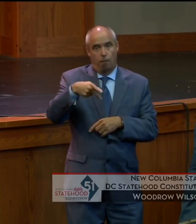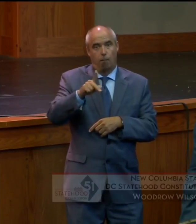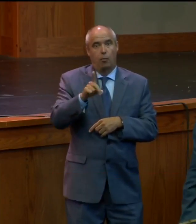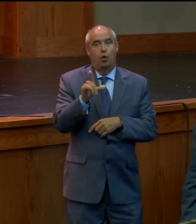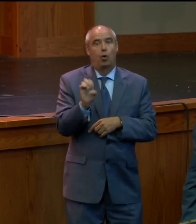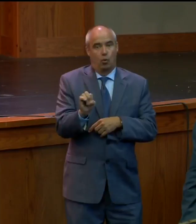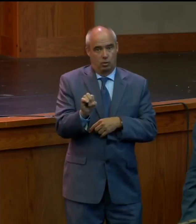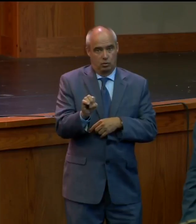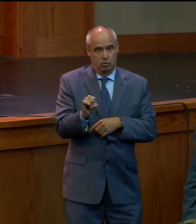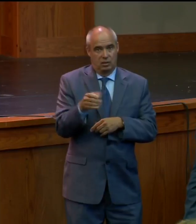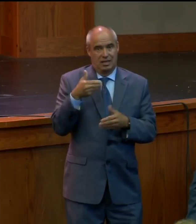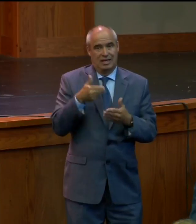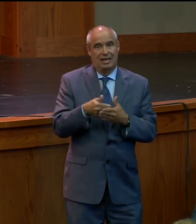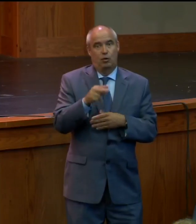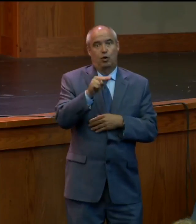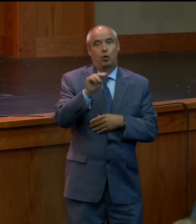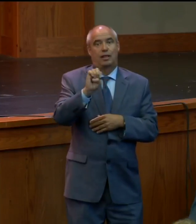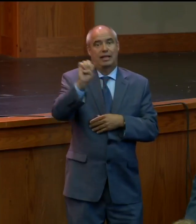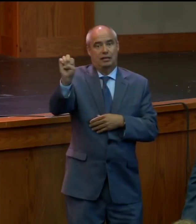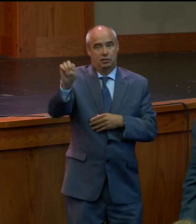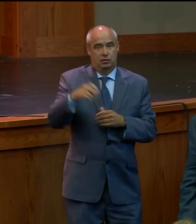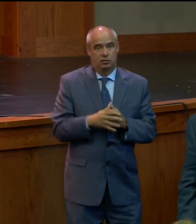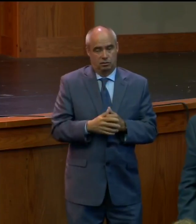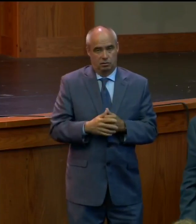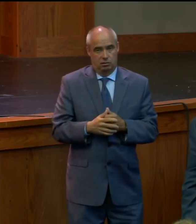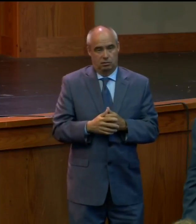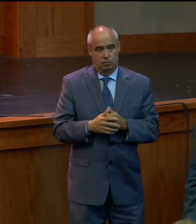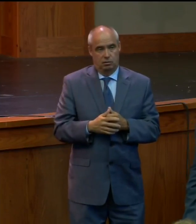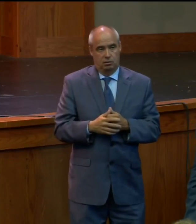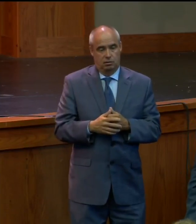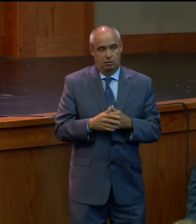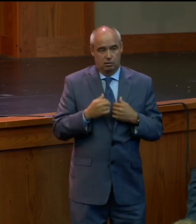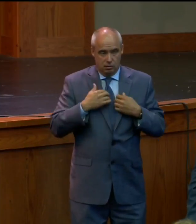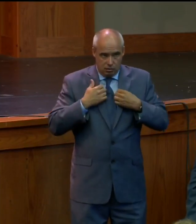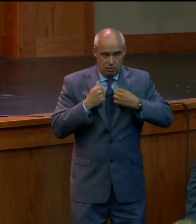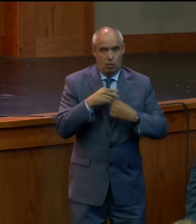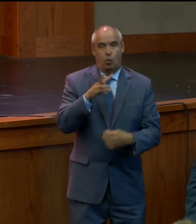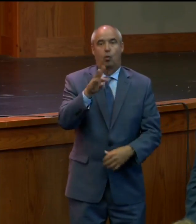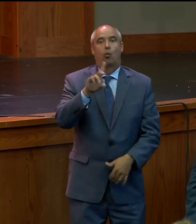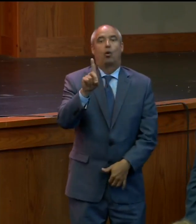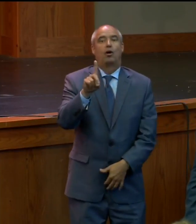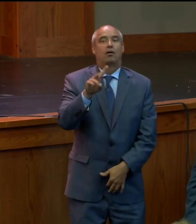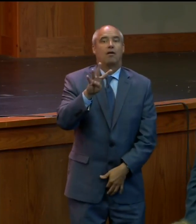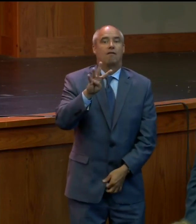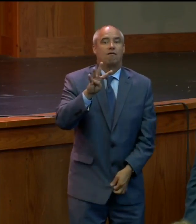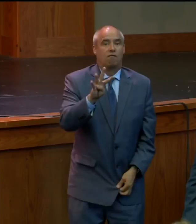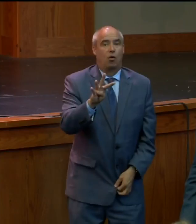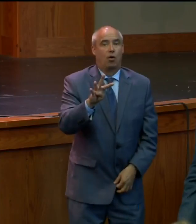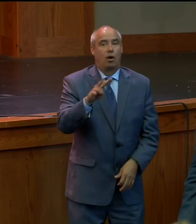AND NEAR NORTHEAST. I LIVE, AS I SAID, IN WARD 4 WITH MY HUSBAND OF SEVEN YEARS.